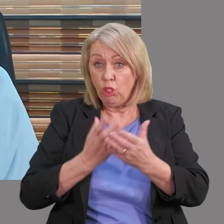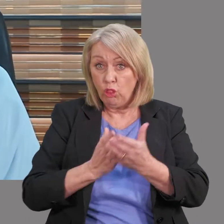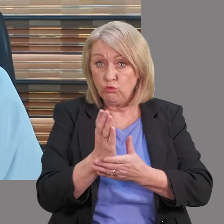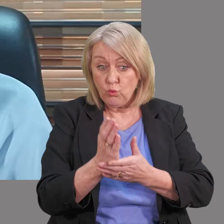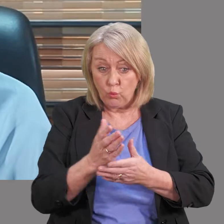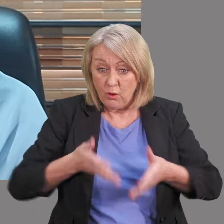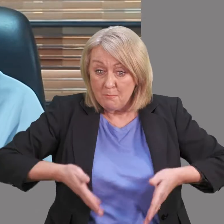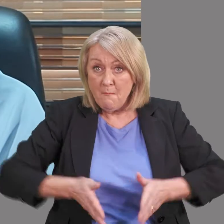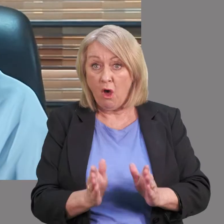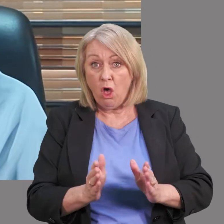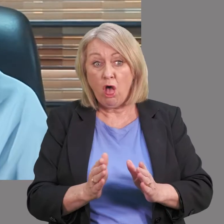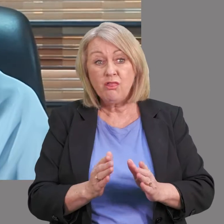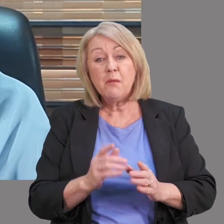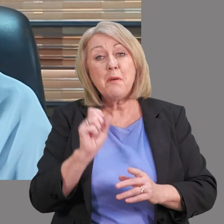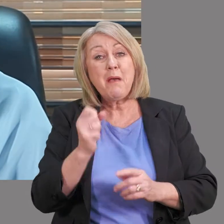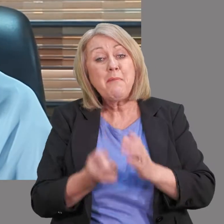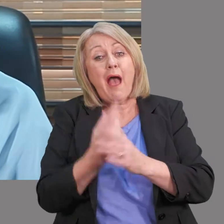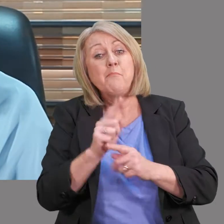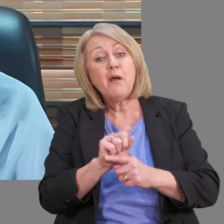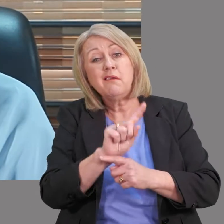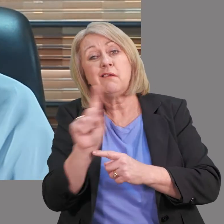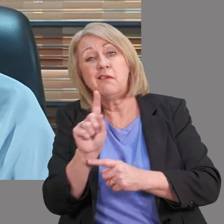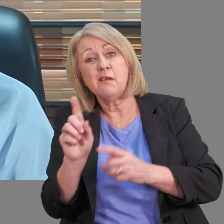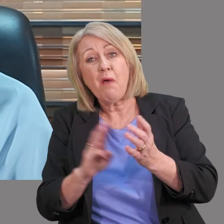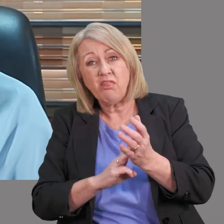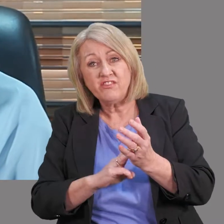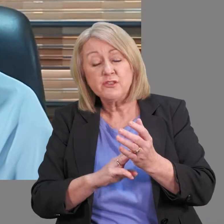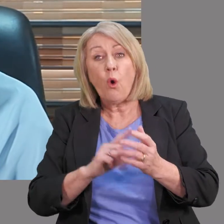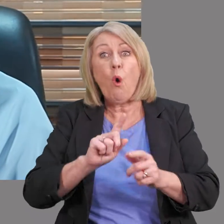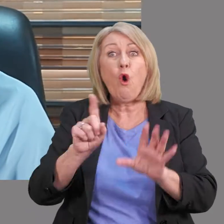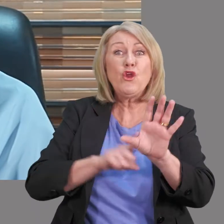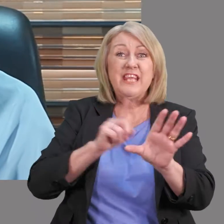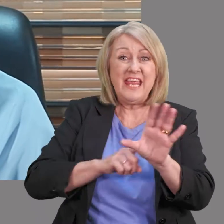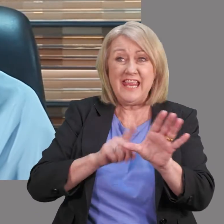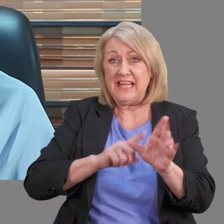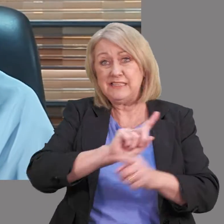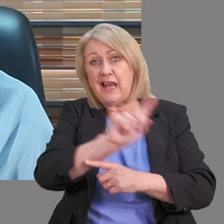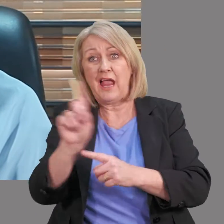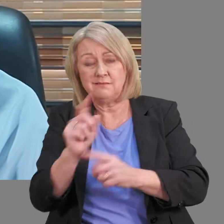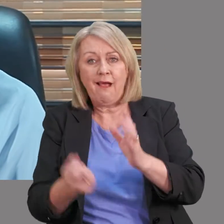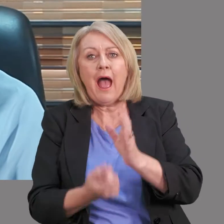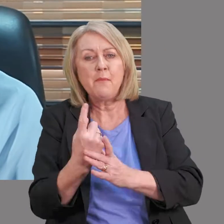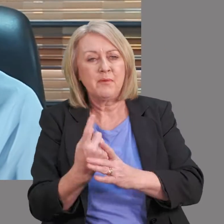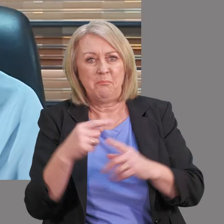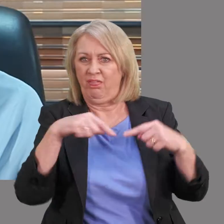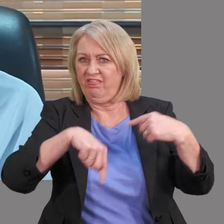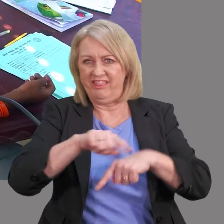or emerge months or even years after childbirth, that have been neglected.